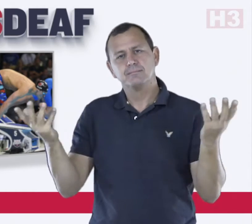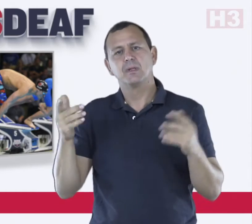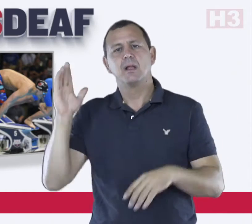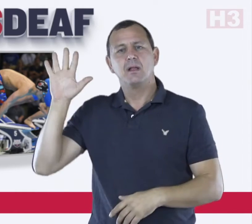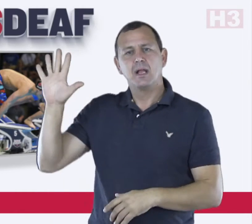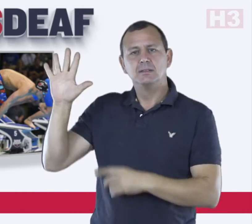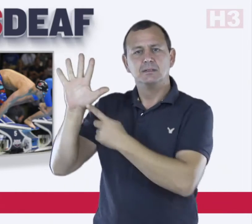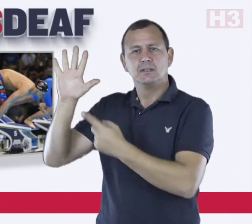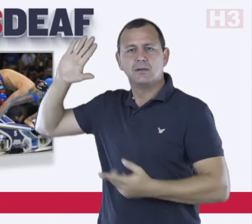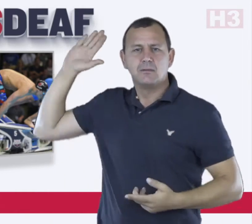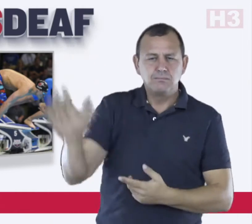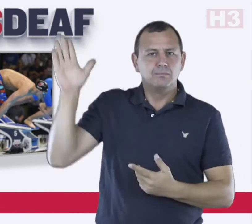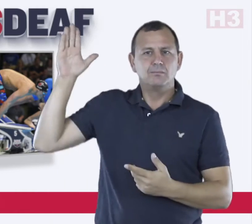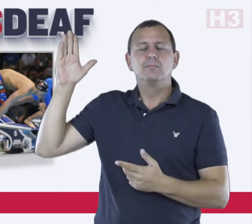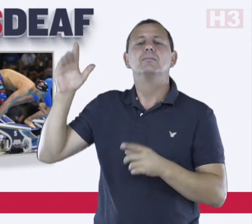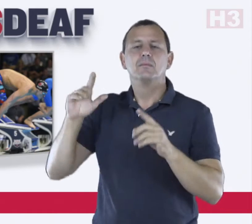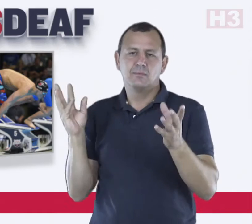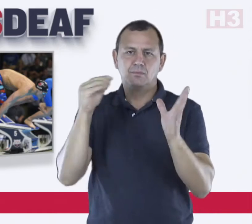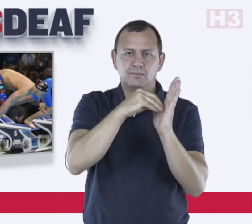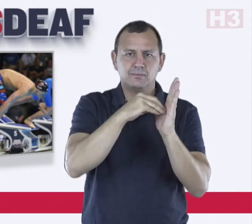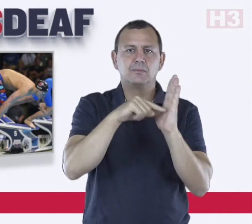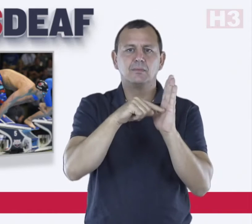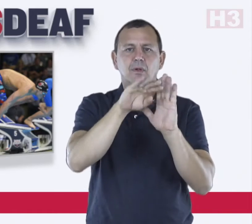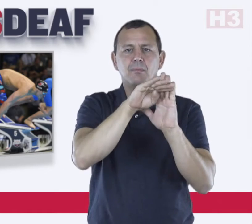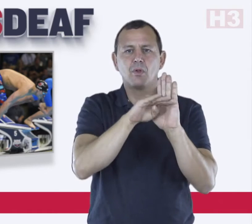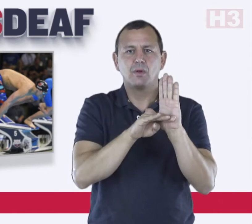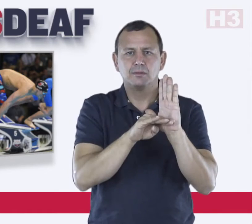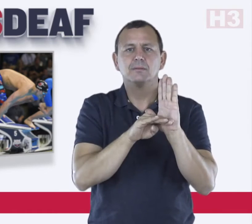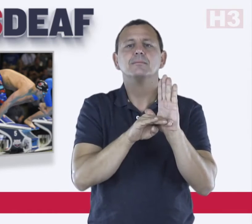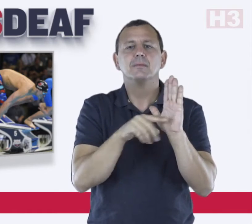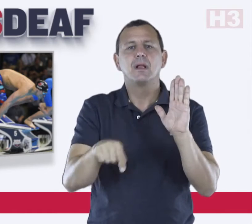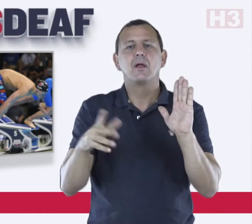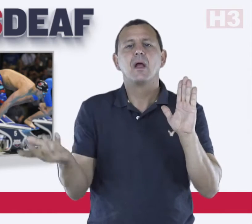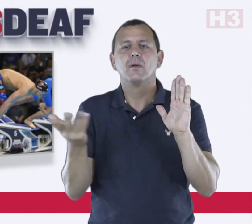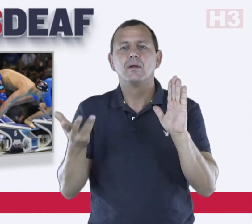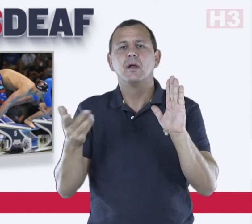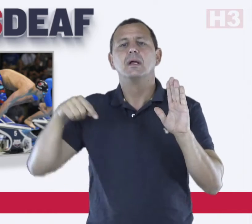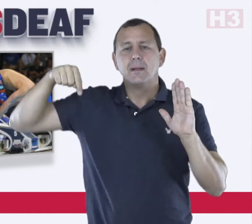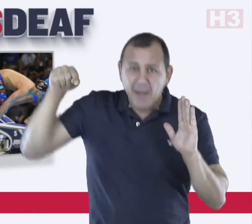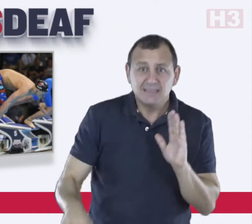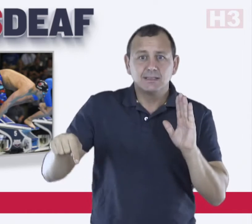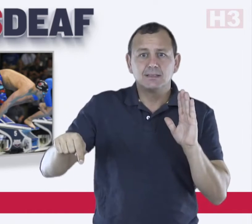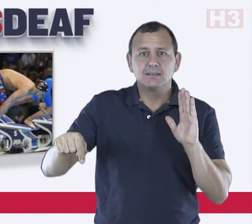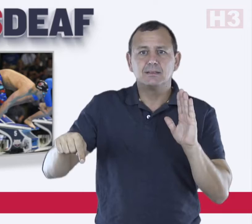Hand signals was added in the rule book and was made mandatory.